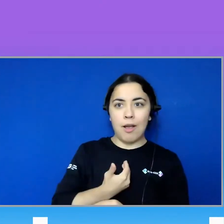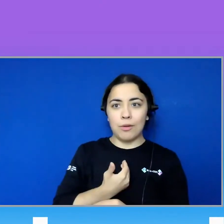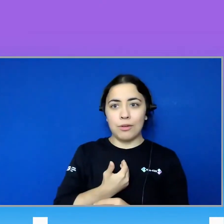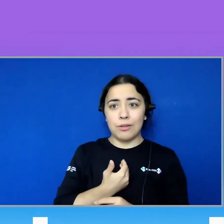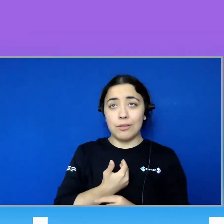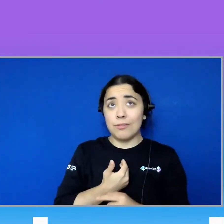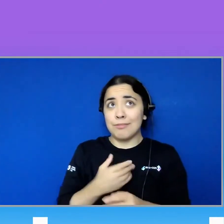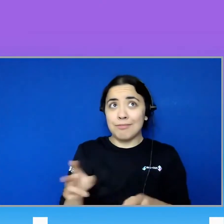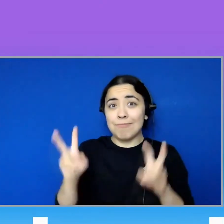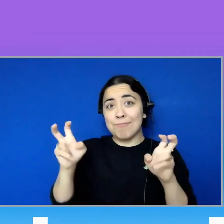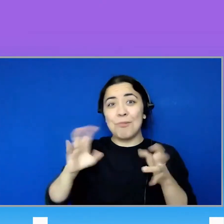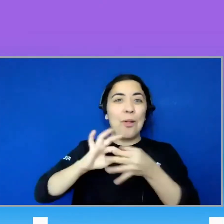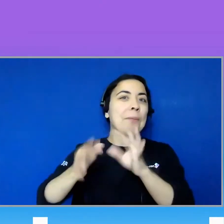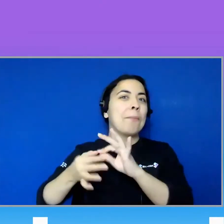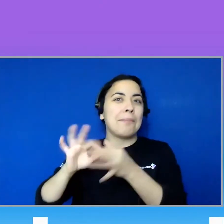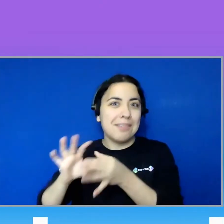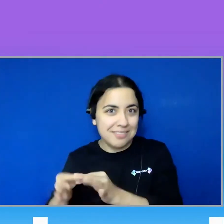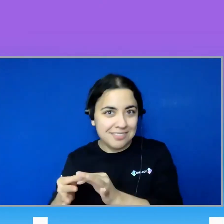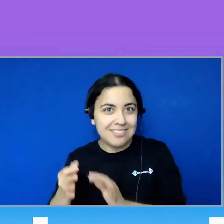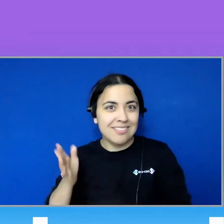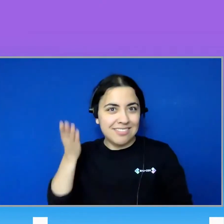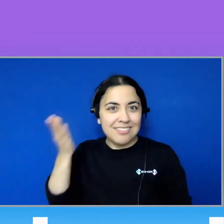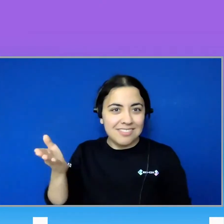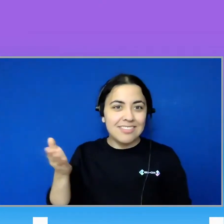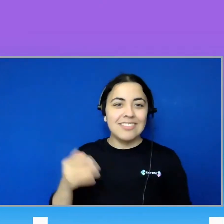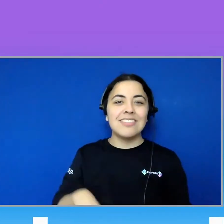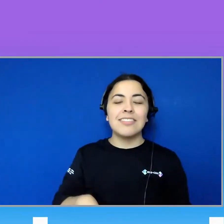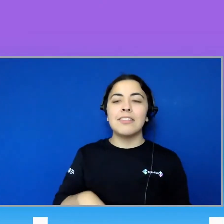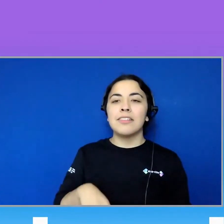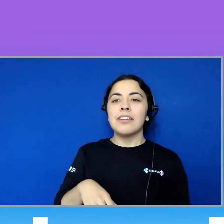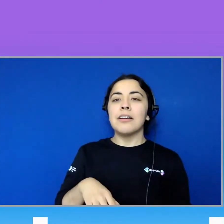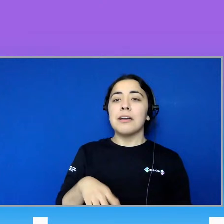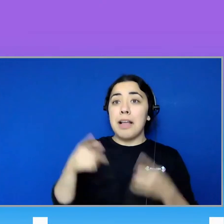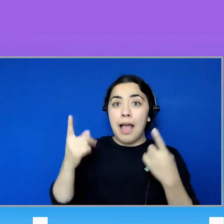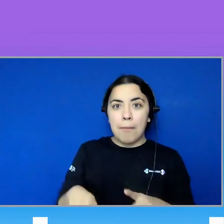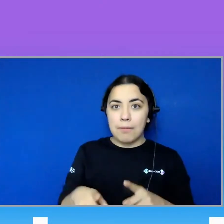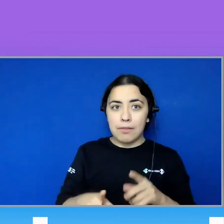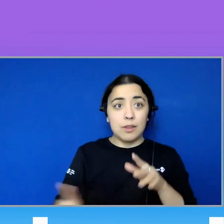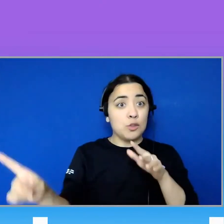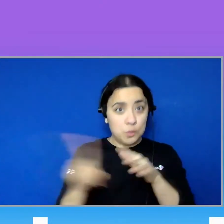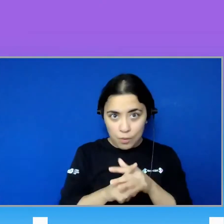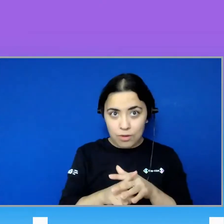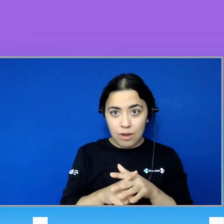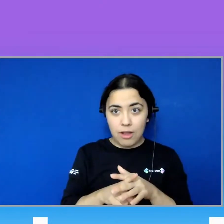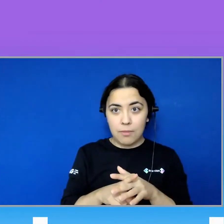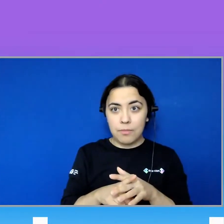our, our Olympics. And so, I mean, that's how. And when they